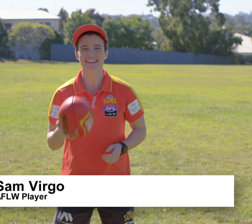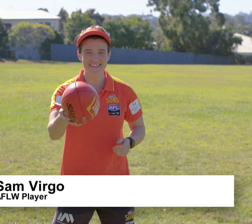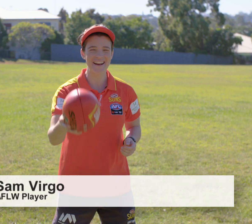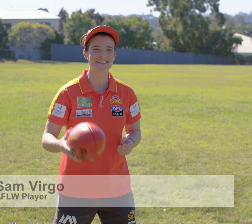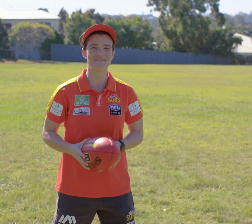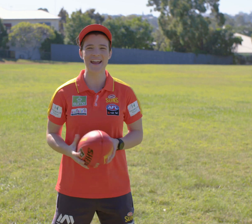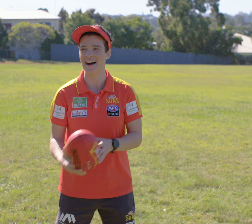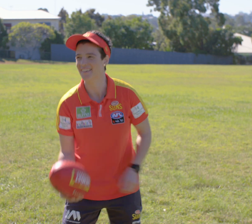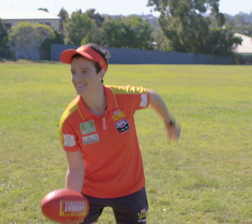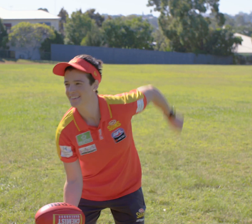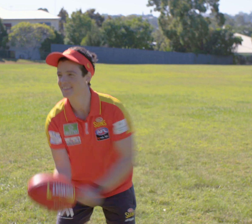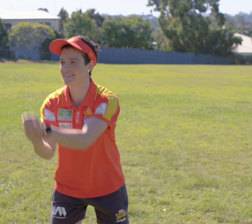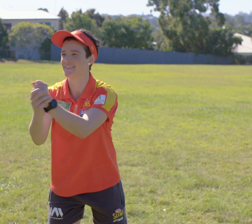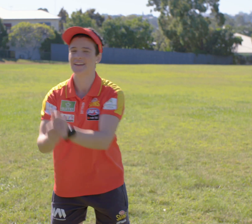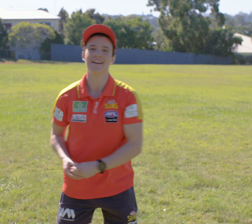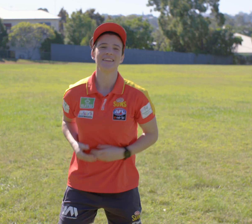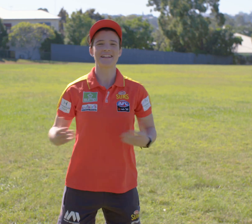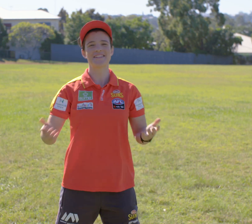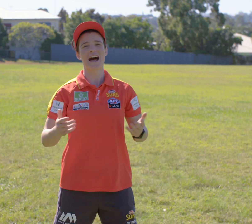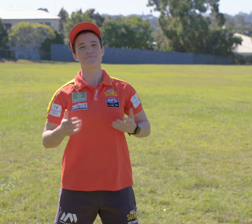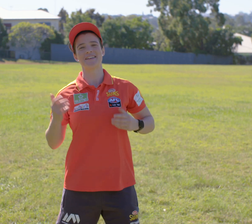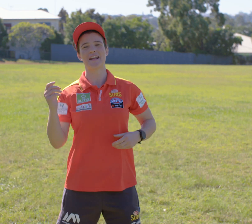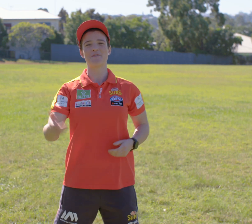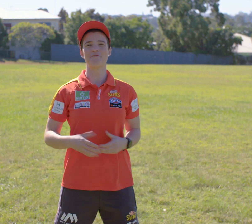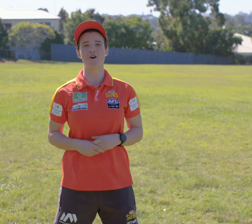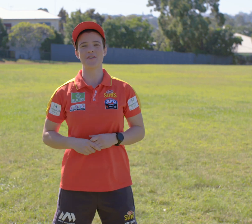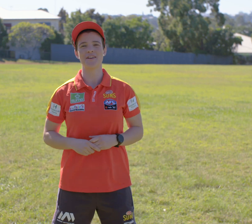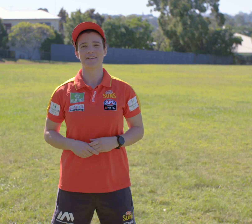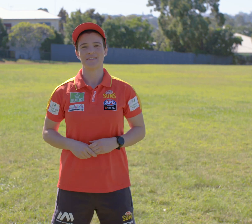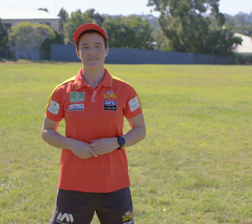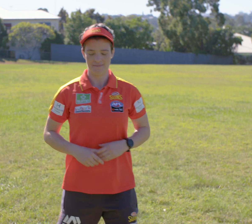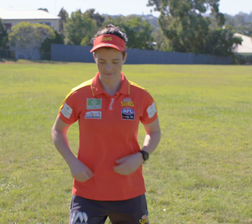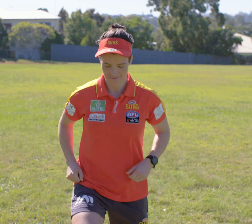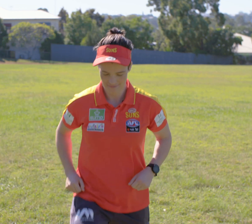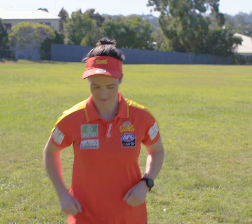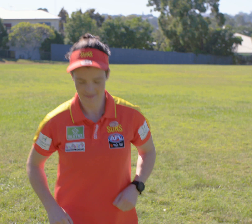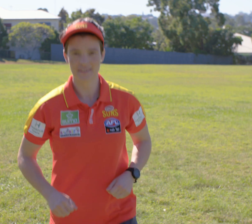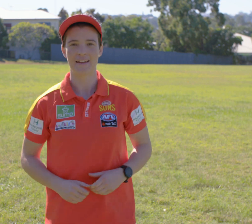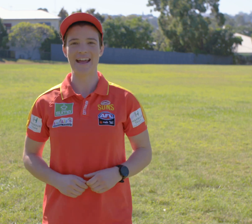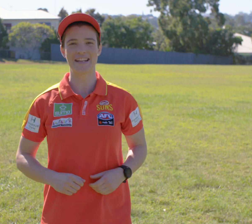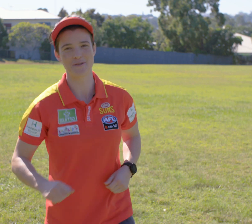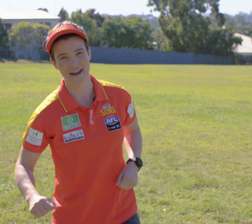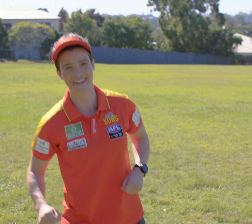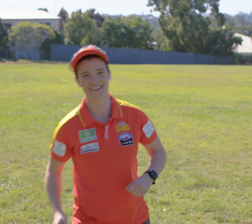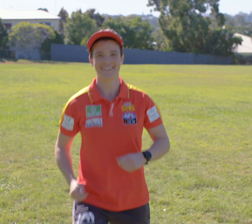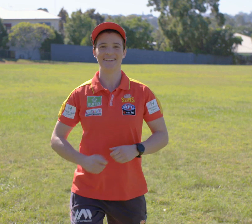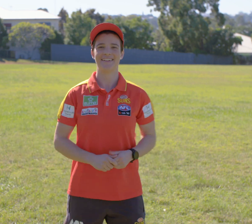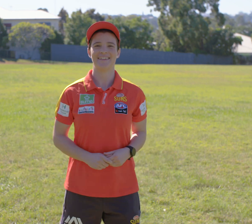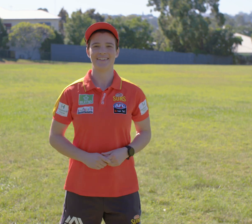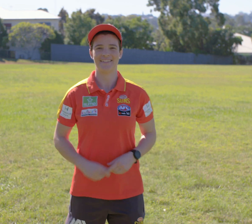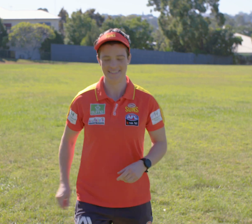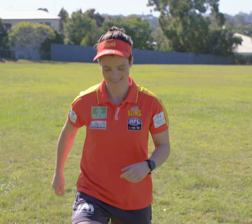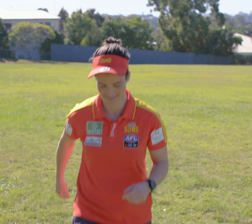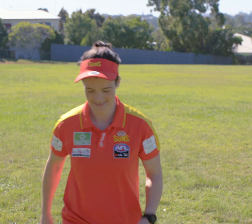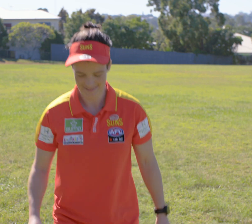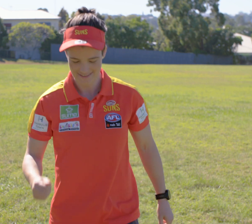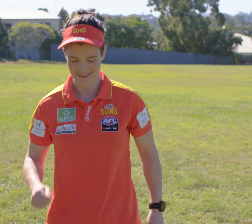Let's get active now! Let's start by stepping forward, and back!